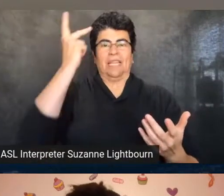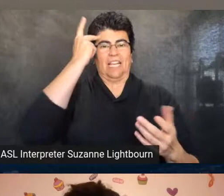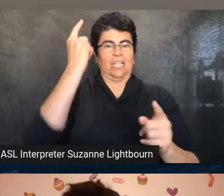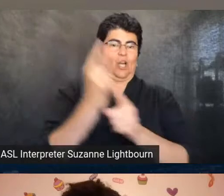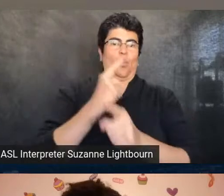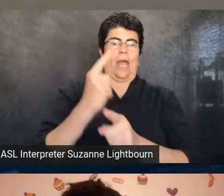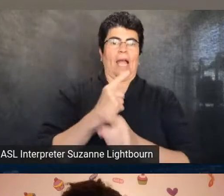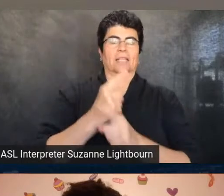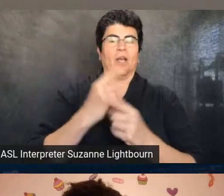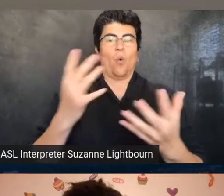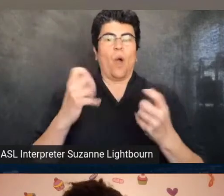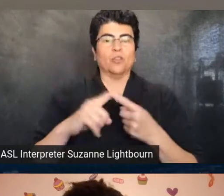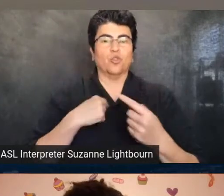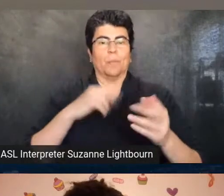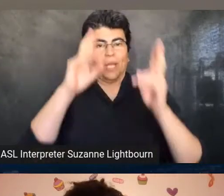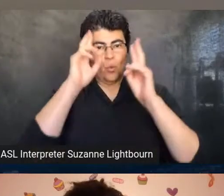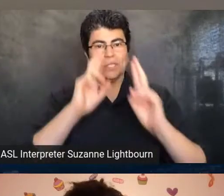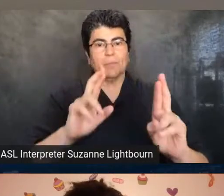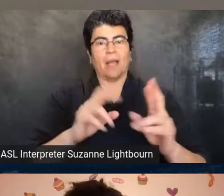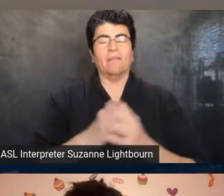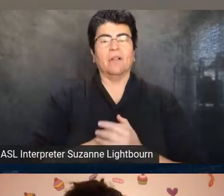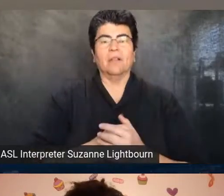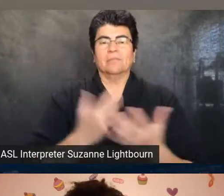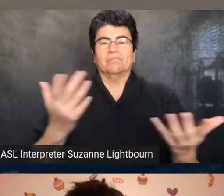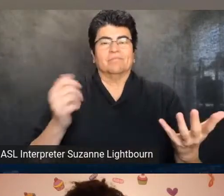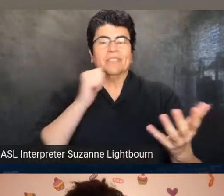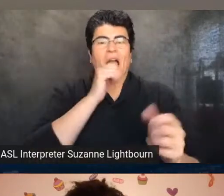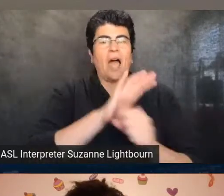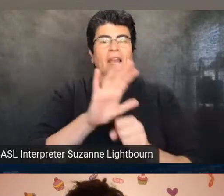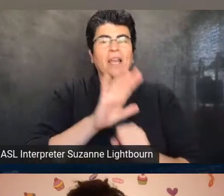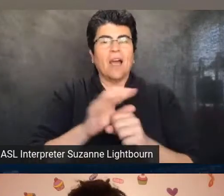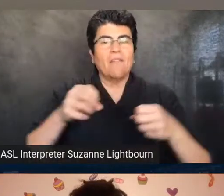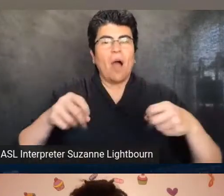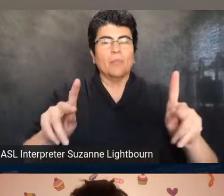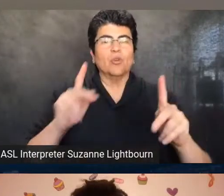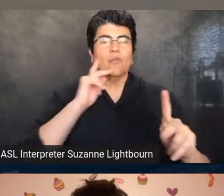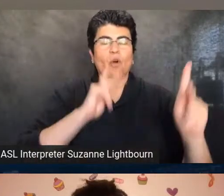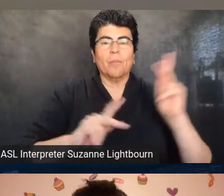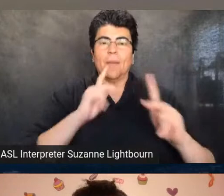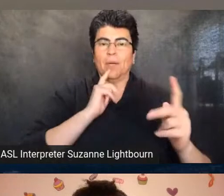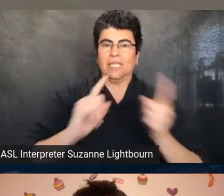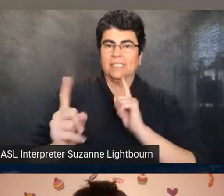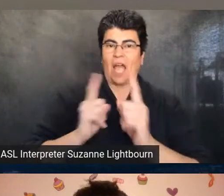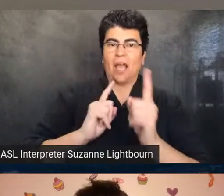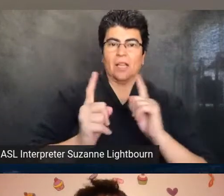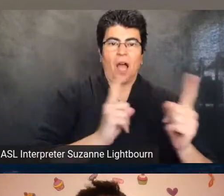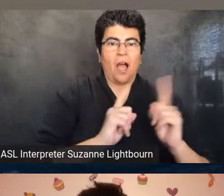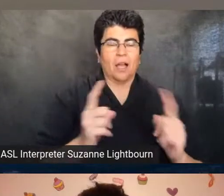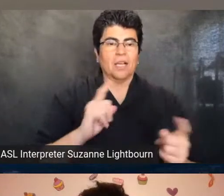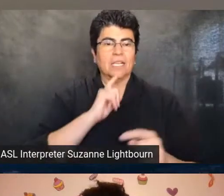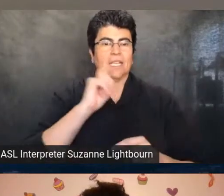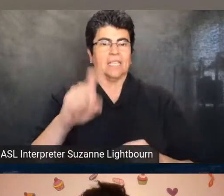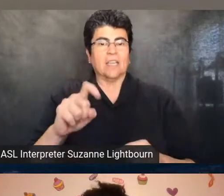and want to be respectful, and there's just not enough opportunity for people to be in dialogue and understand more deeply